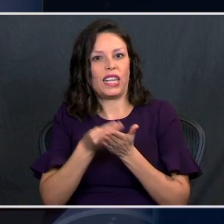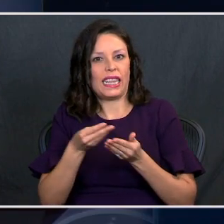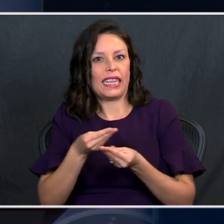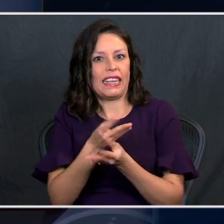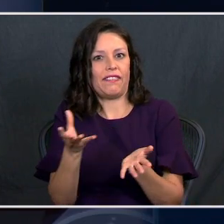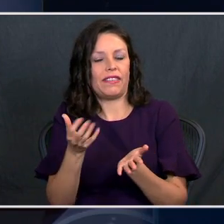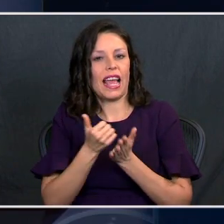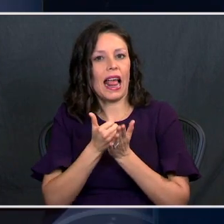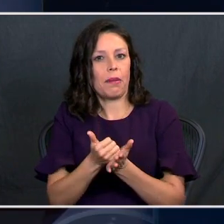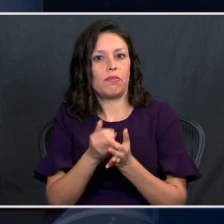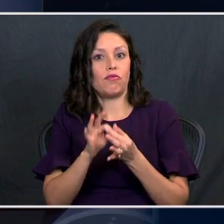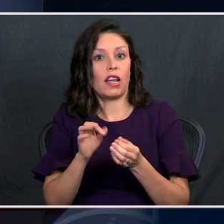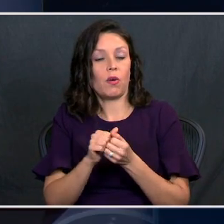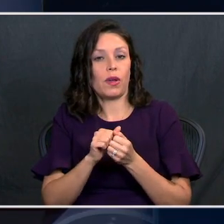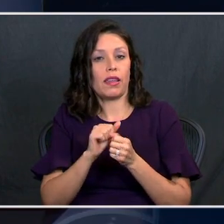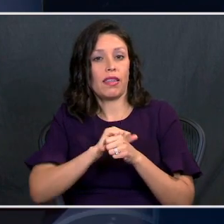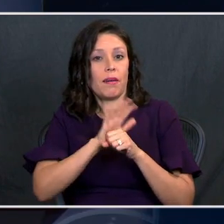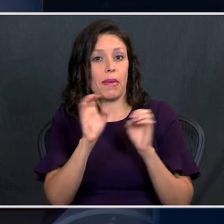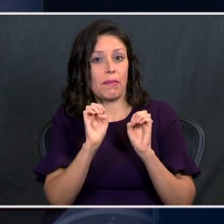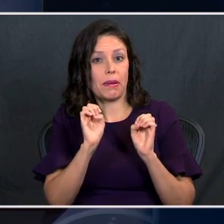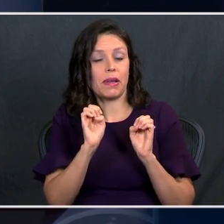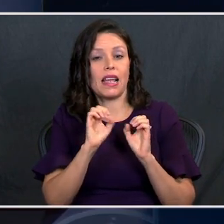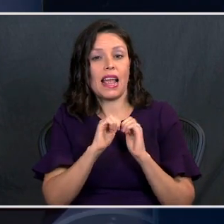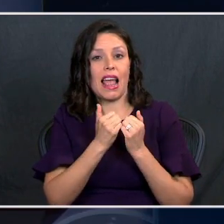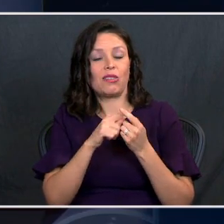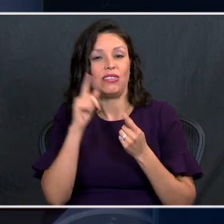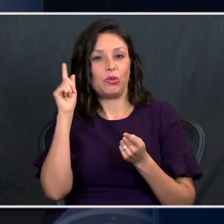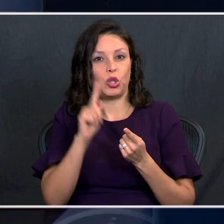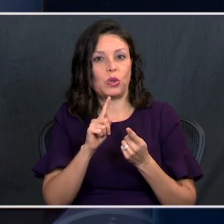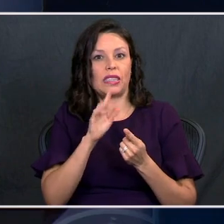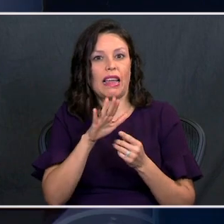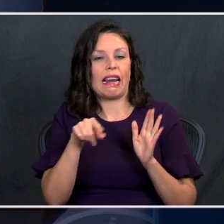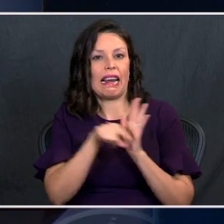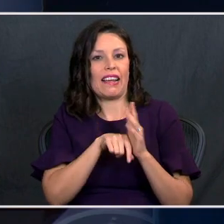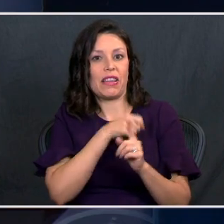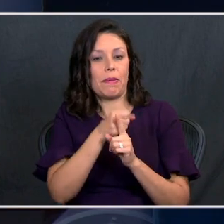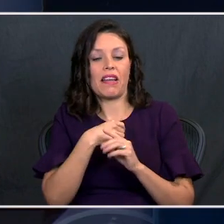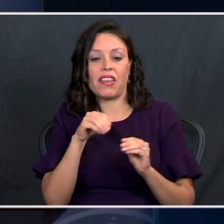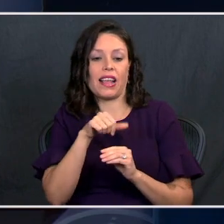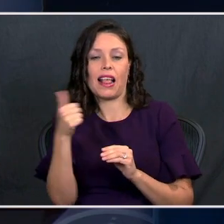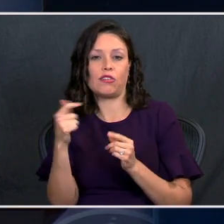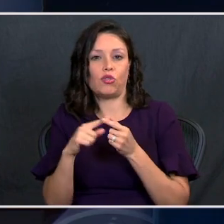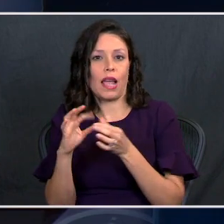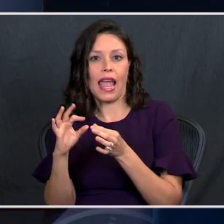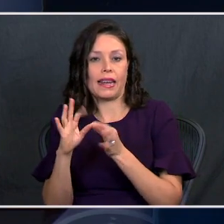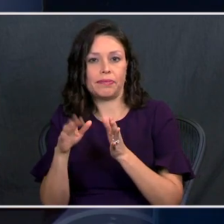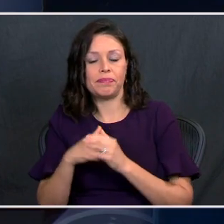as it relates to the pandemic and the impact of the pandemic. So I don't have anything more for you on that. The Press: And just one more about the announcement